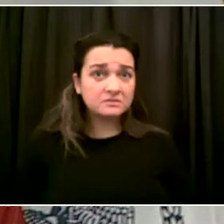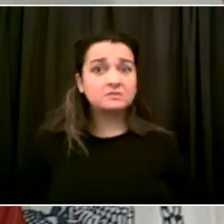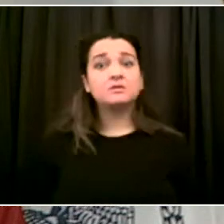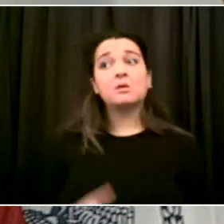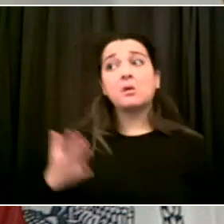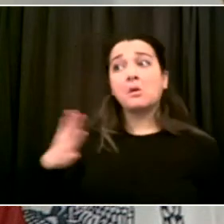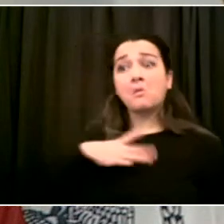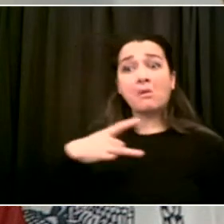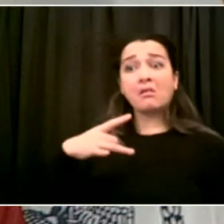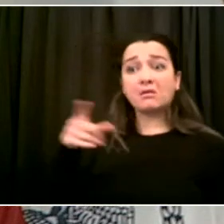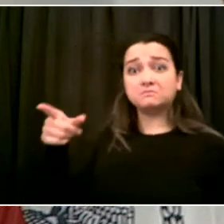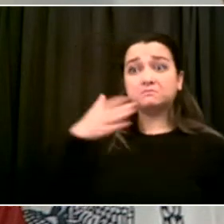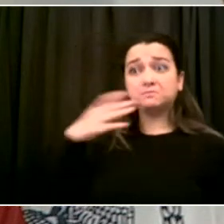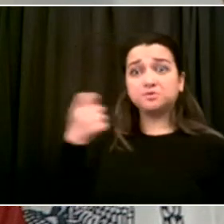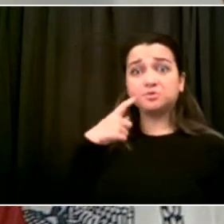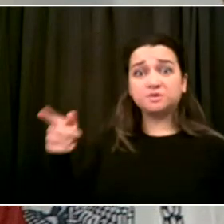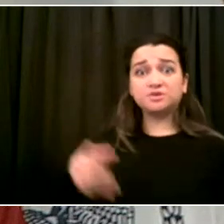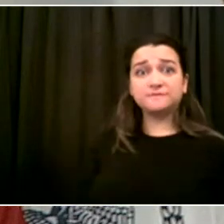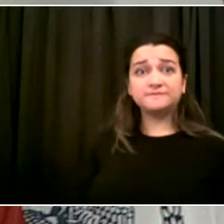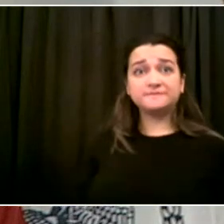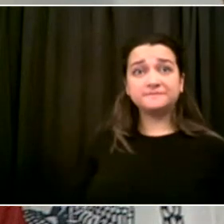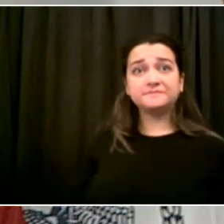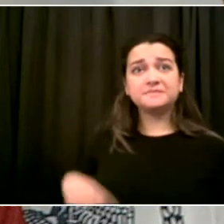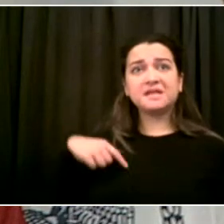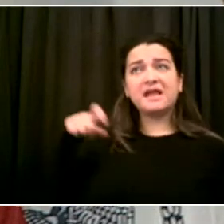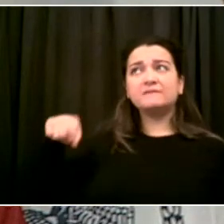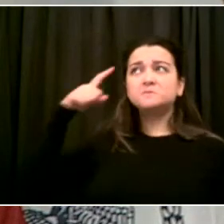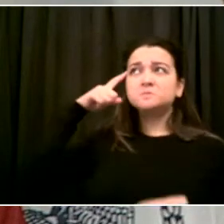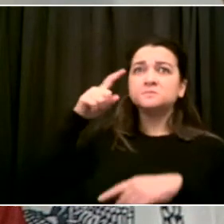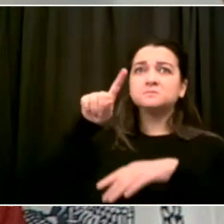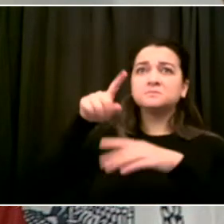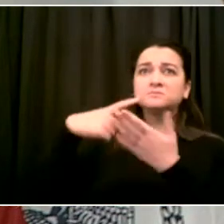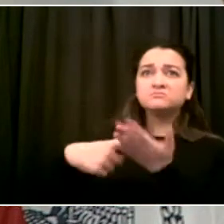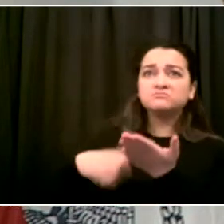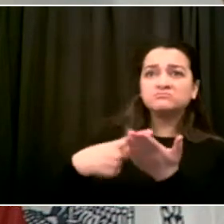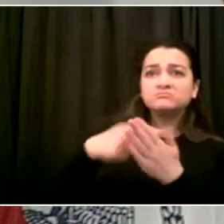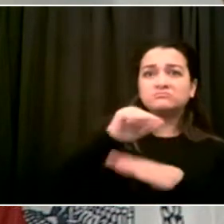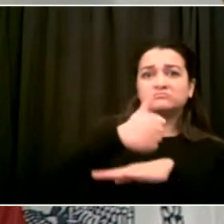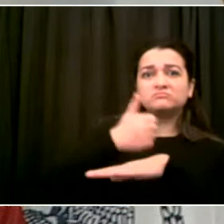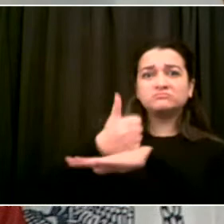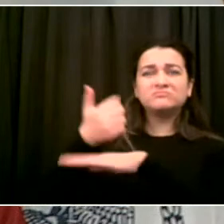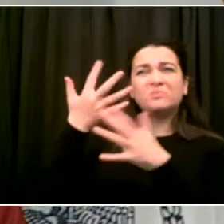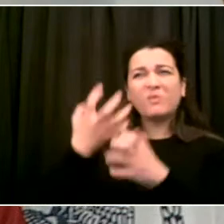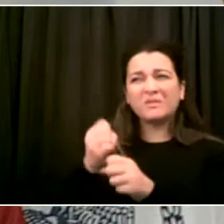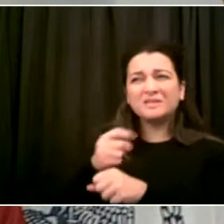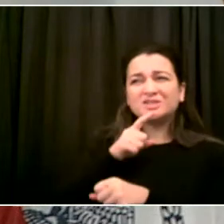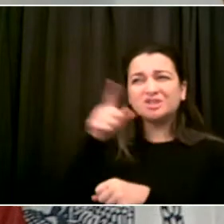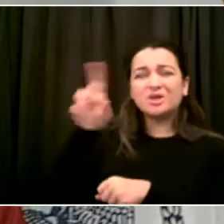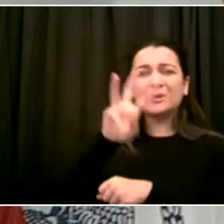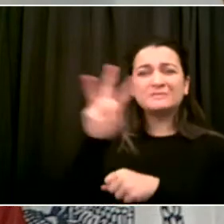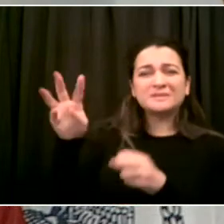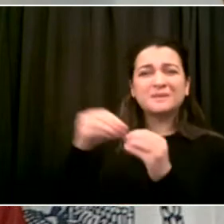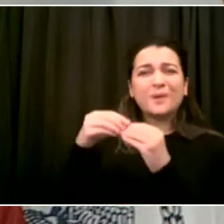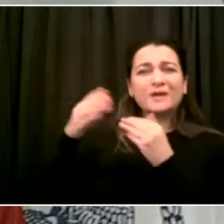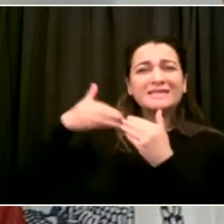SIMPLIFY THE APPLICATION PROCESS AND WE NEED TO, THAT WORK IS GOING ON NOWOW. I TTHINK K 'ITS S